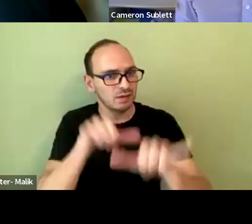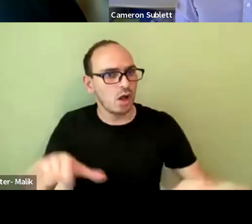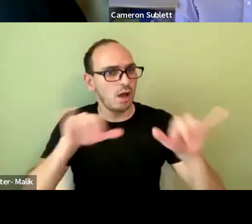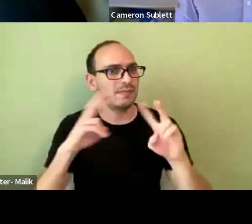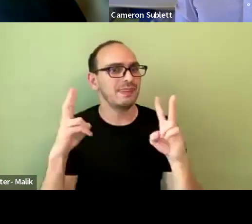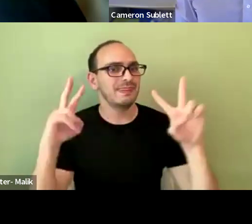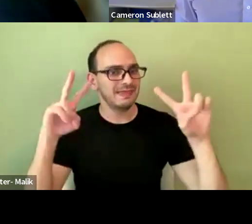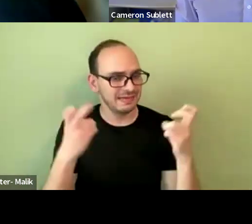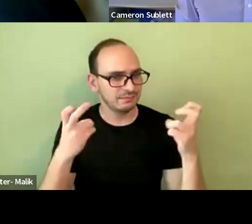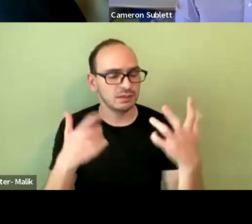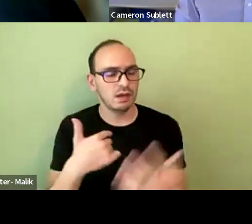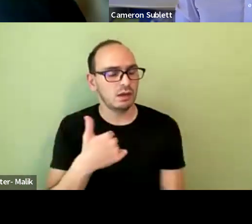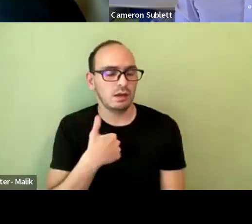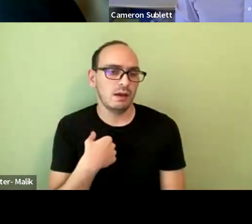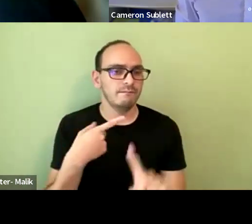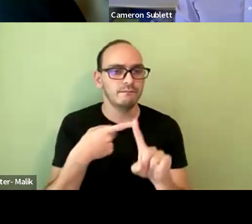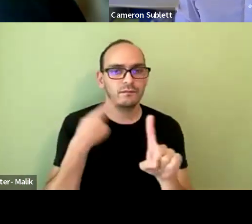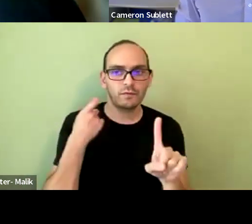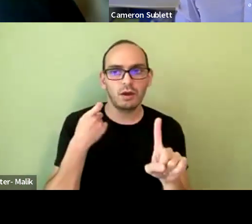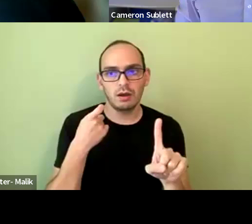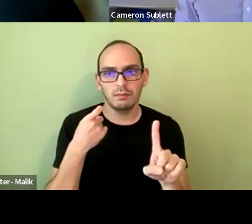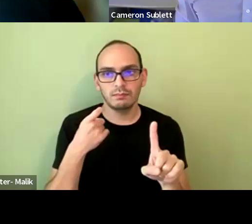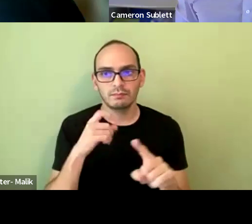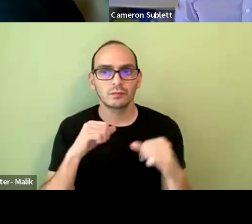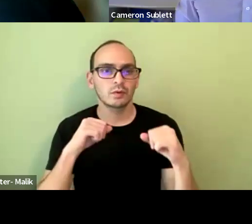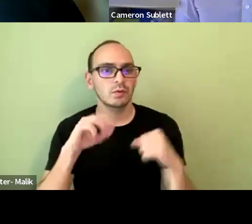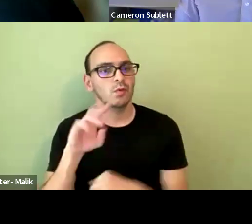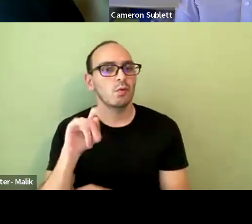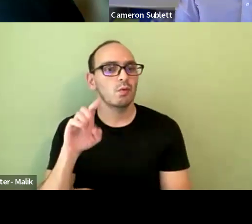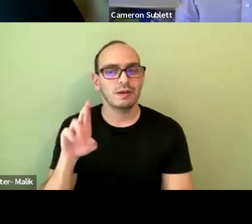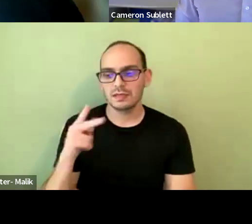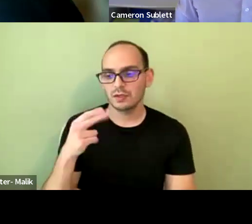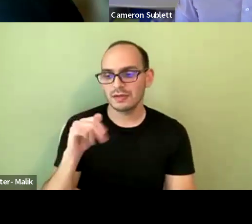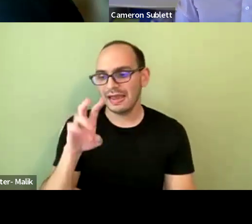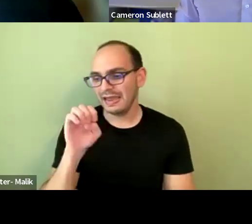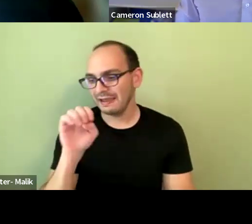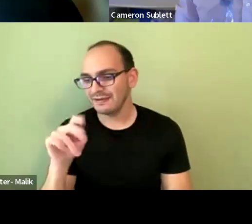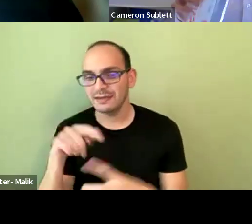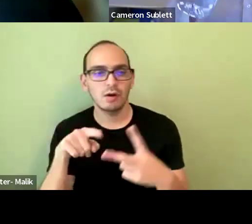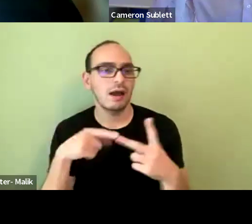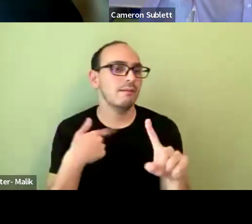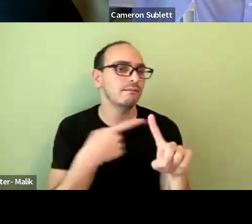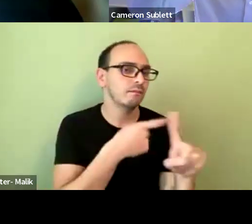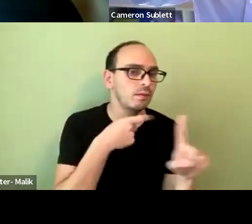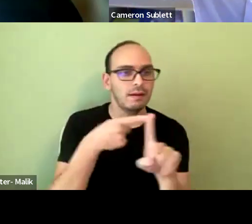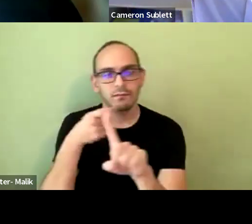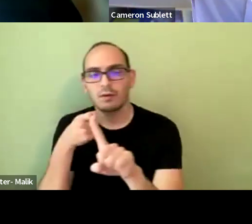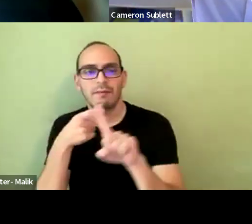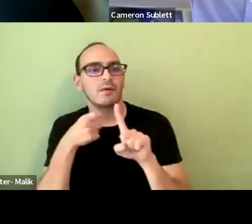say I am from Winterhaven. Or I am from this place or that place. The small towns small